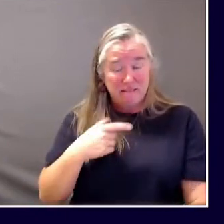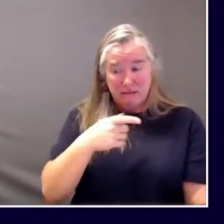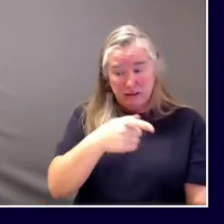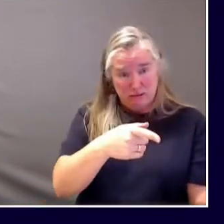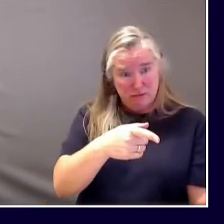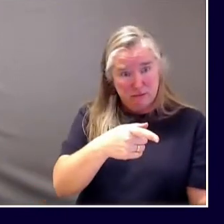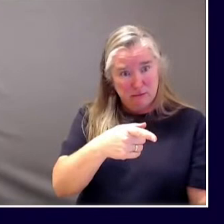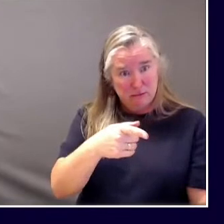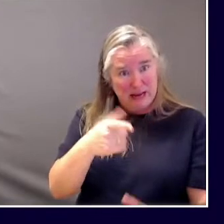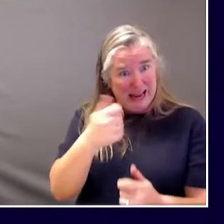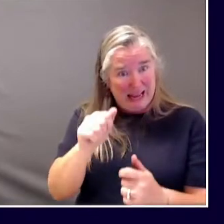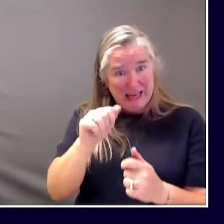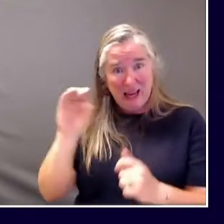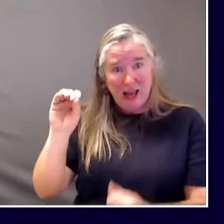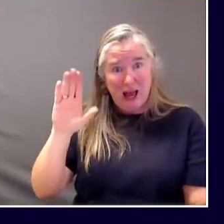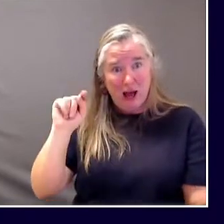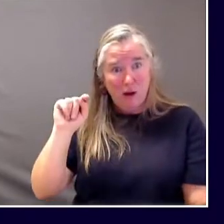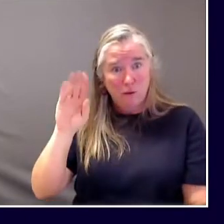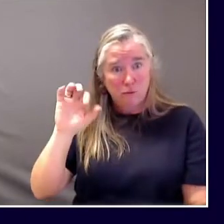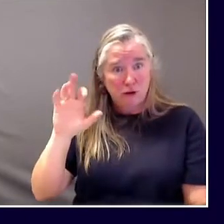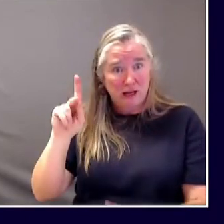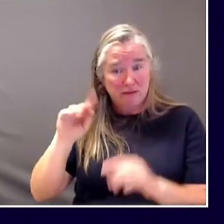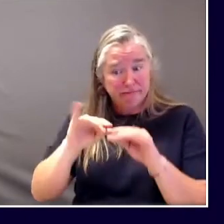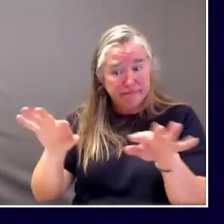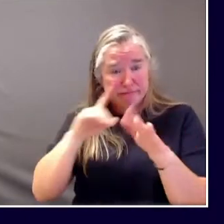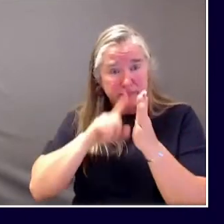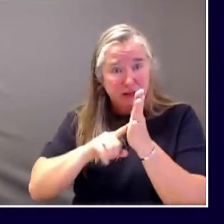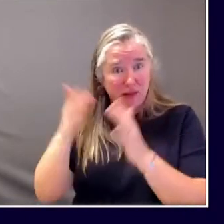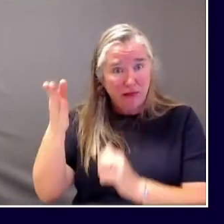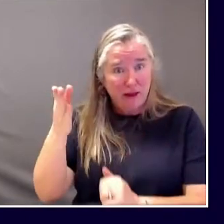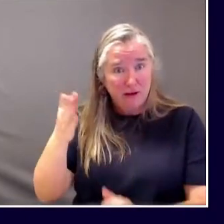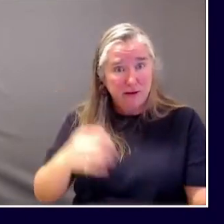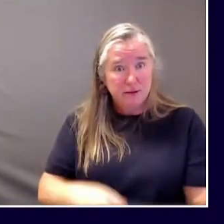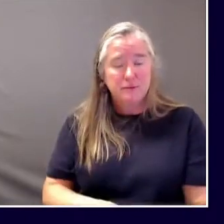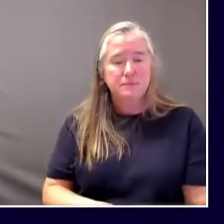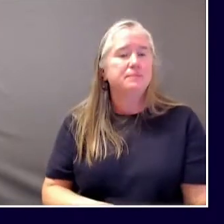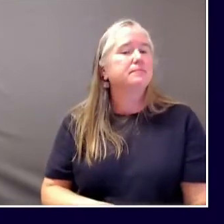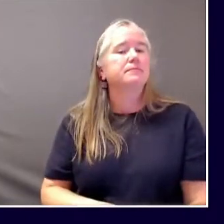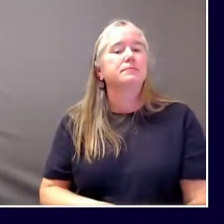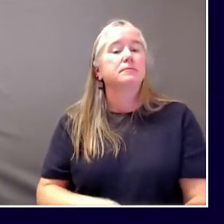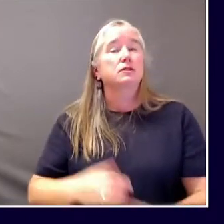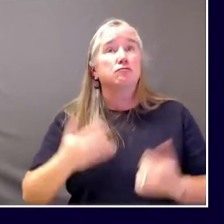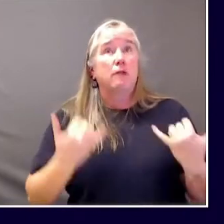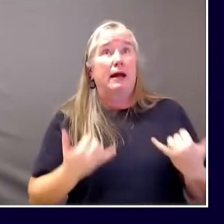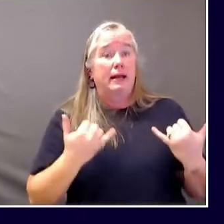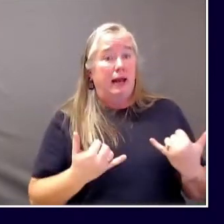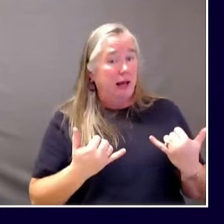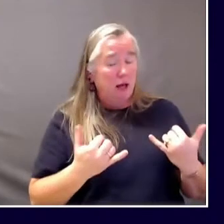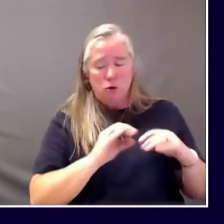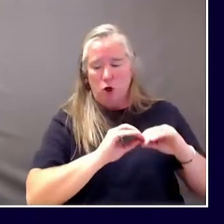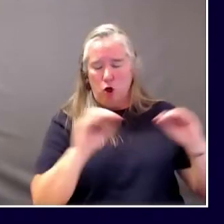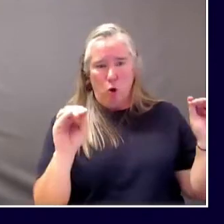outbreak investigation starting